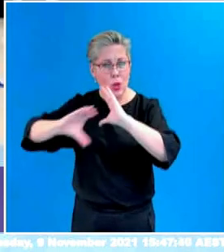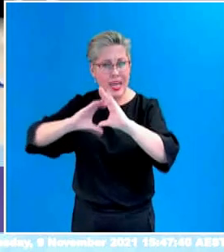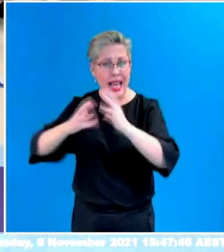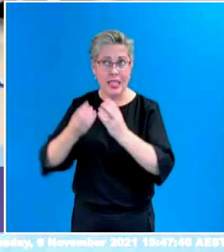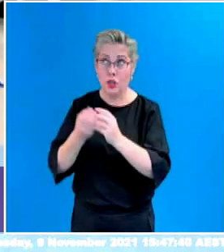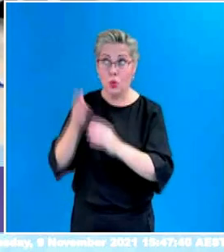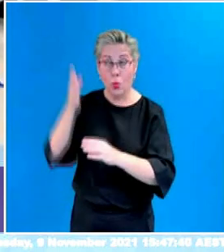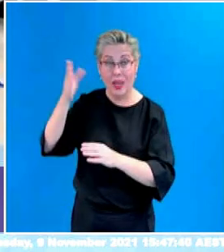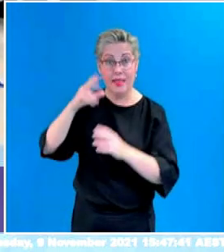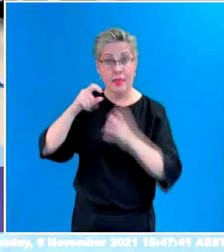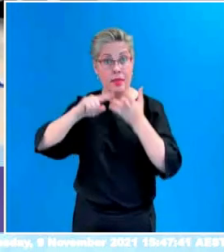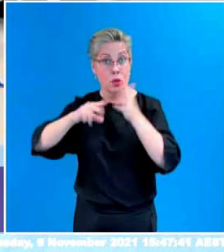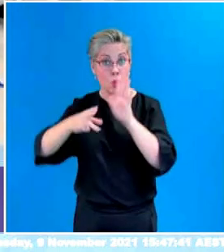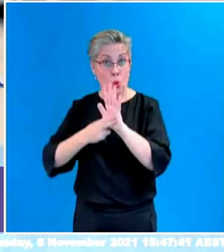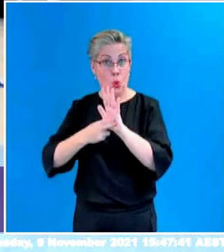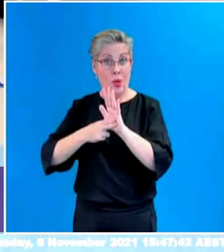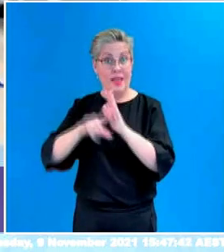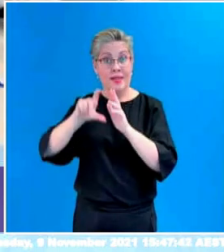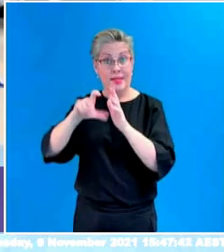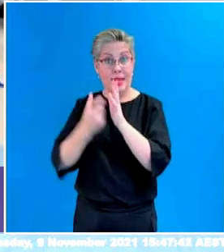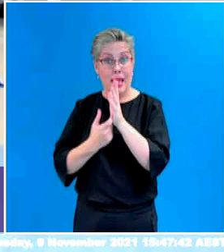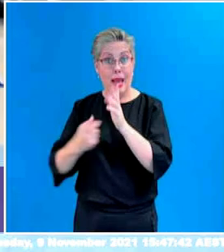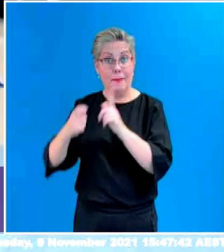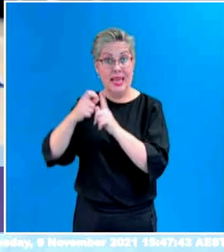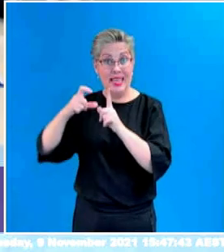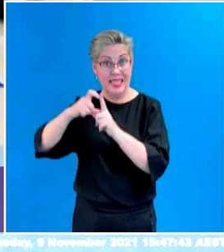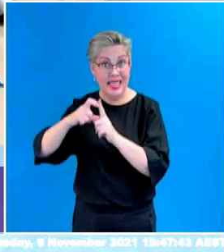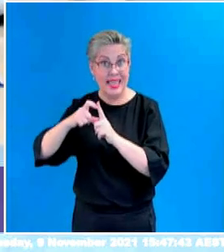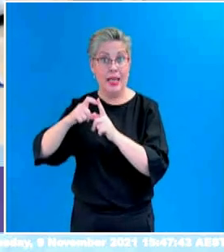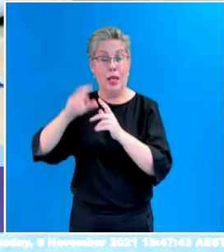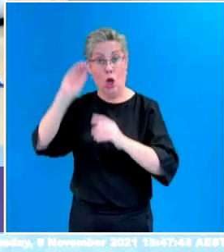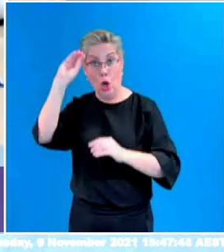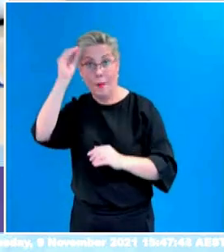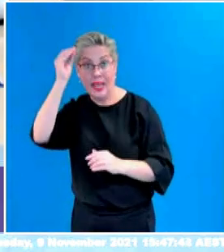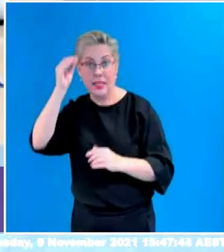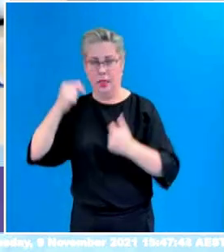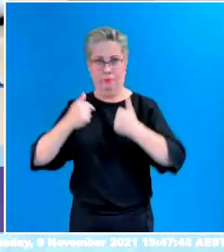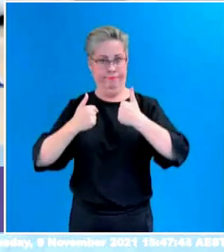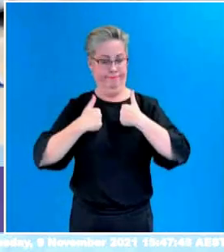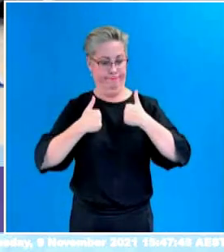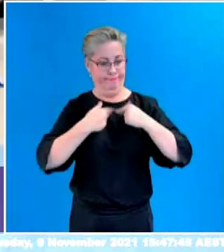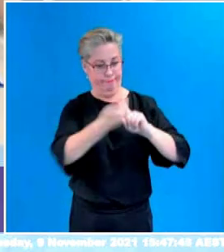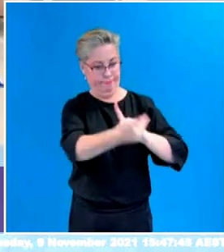civil society as part of that, including making those reports available publicly